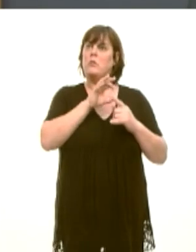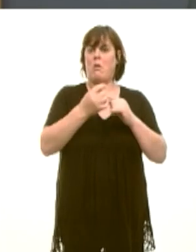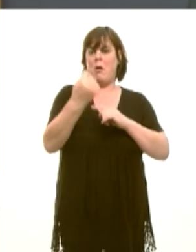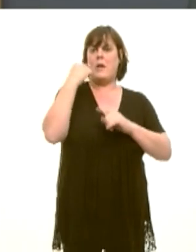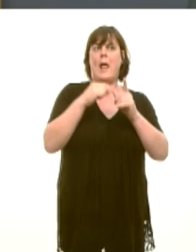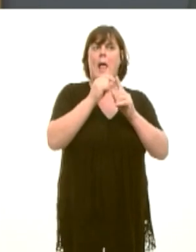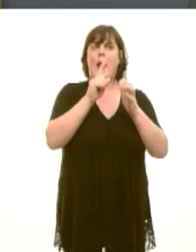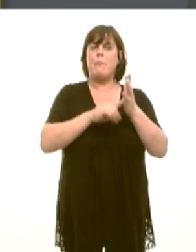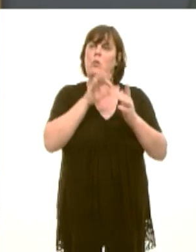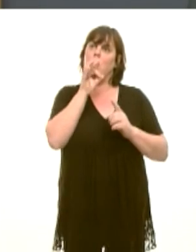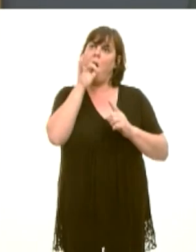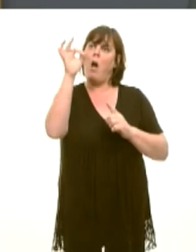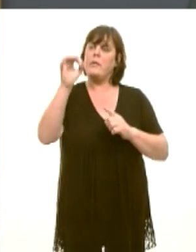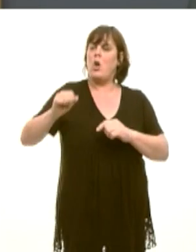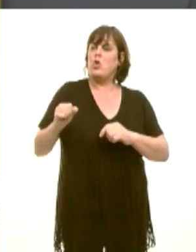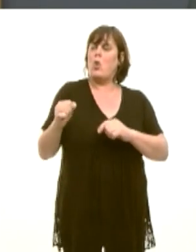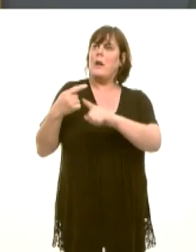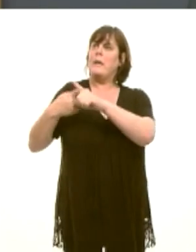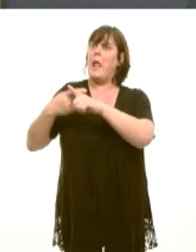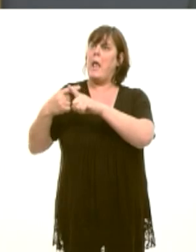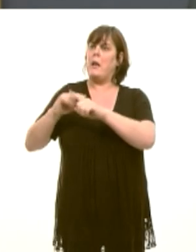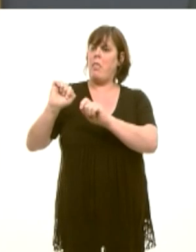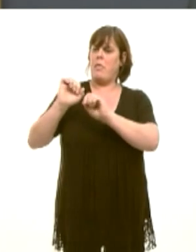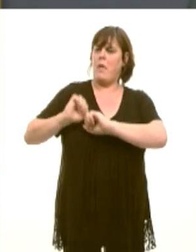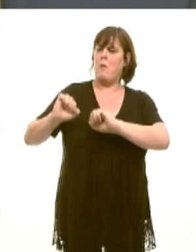Leanne Wood: ëwhy are Scotland and England succeeding to provide scans within six weeks